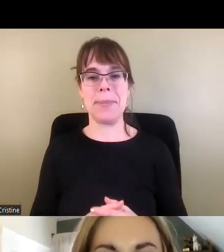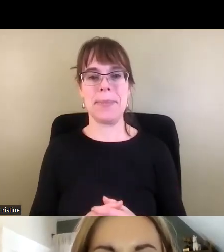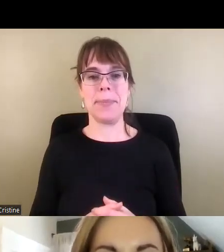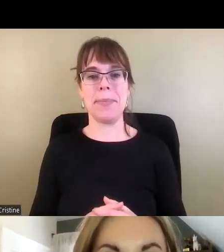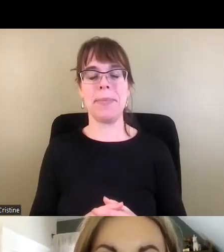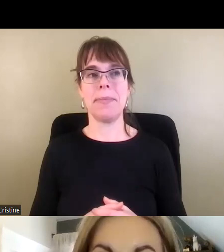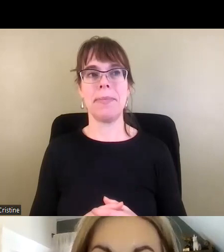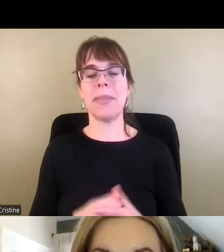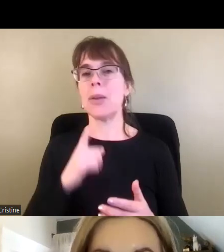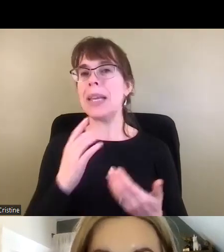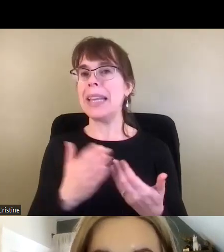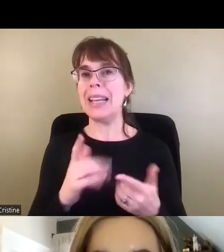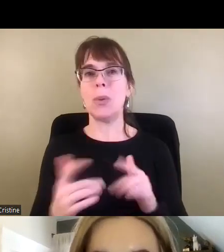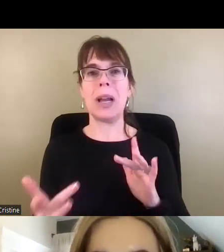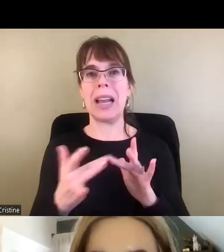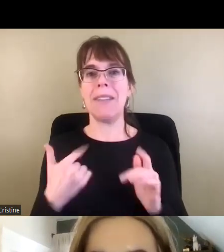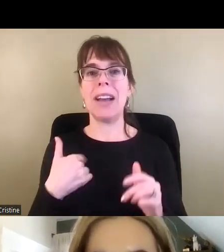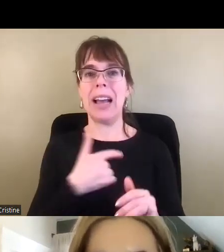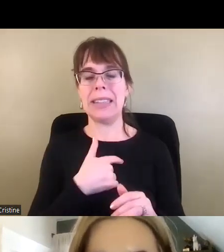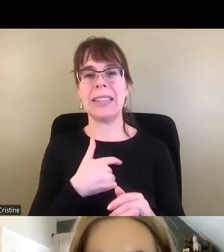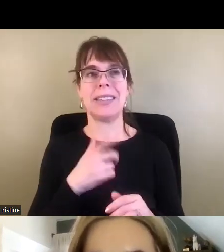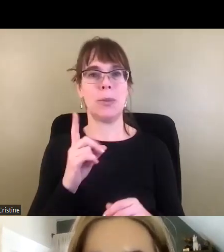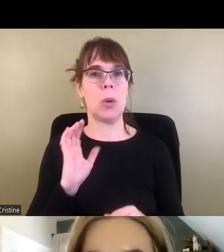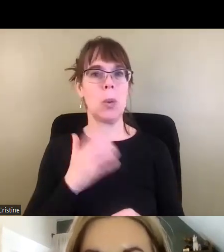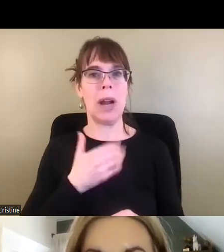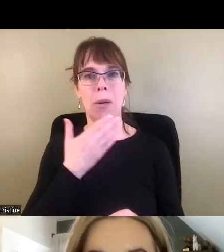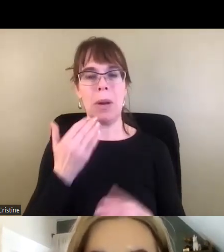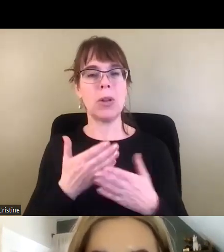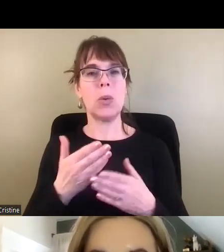So it's pretty easy to get a hold of us. We do our best through our communications team,